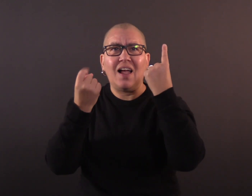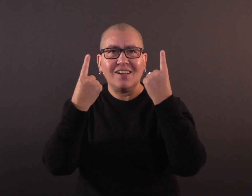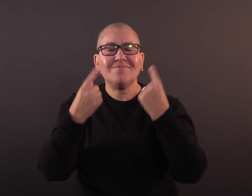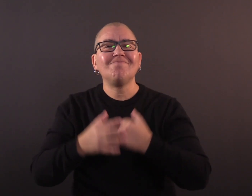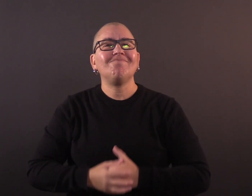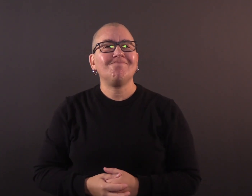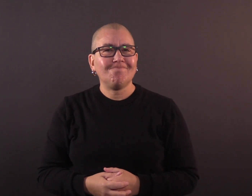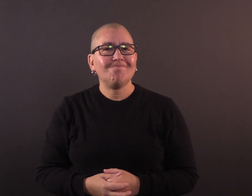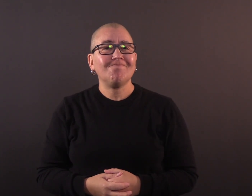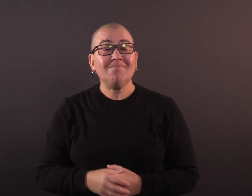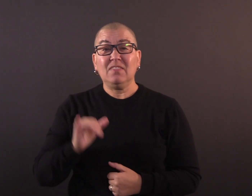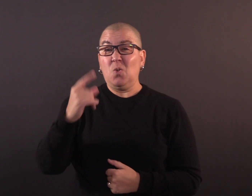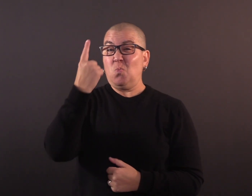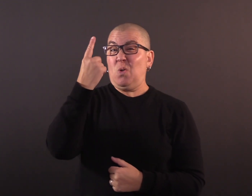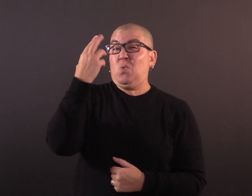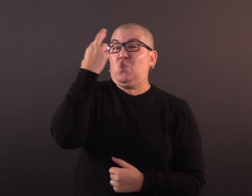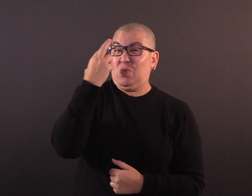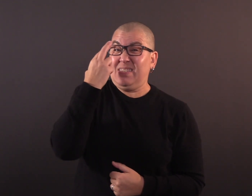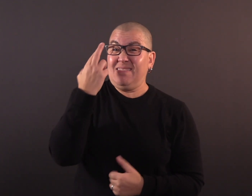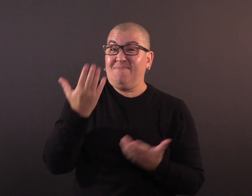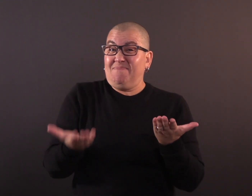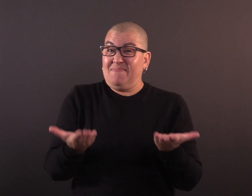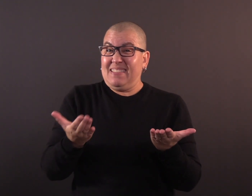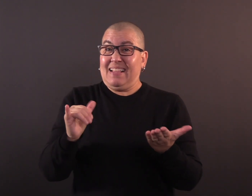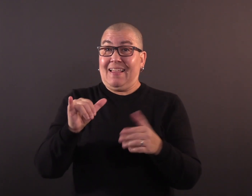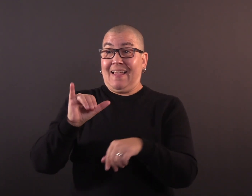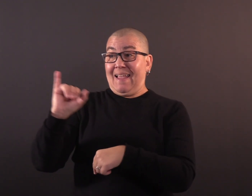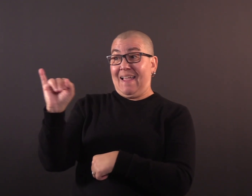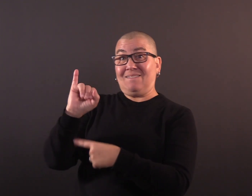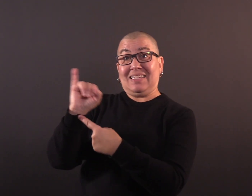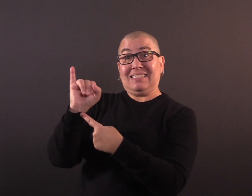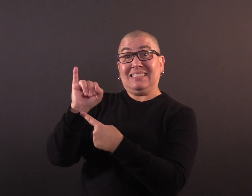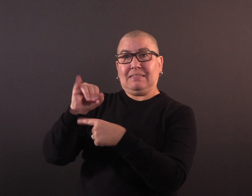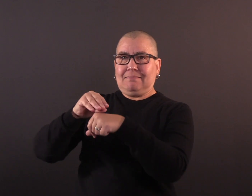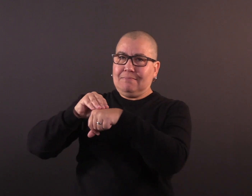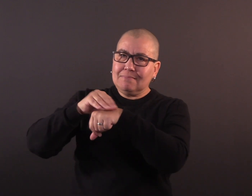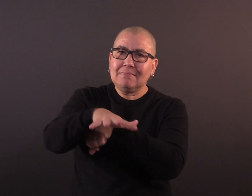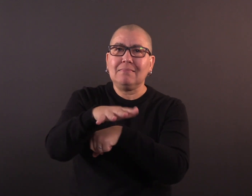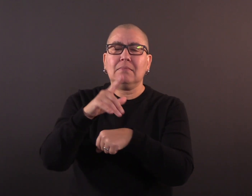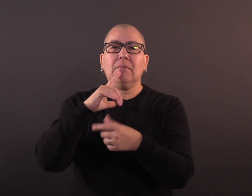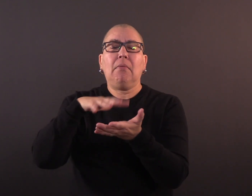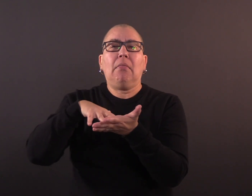One reason may be that the infection weakens the blood-brain barrier in these